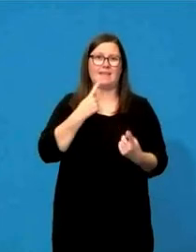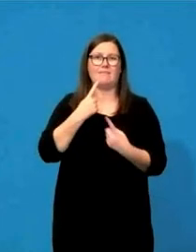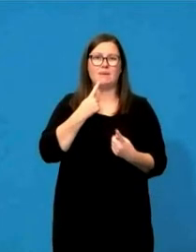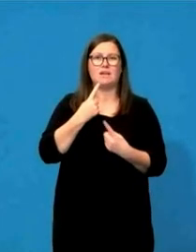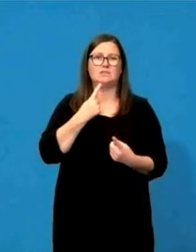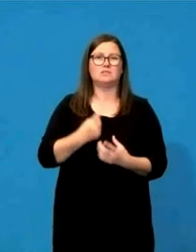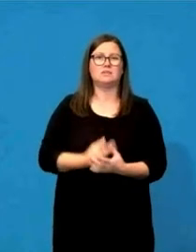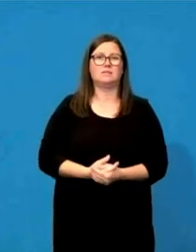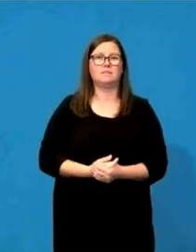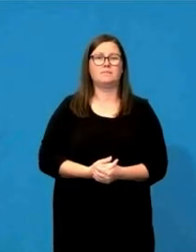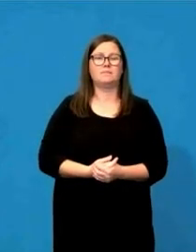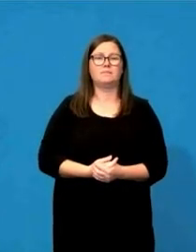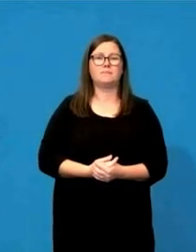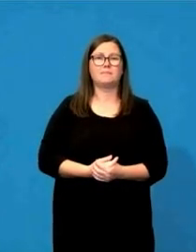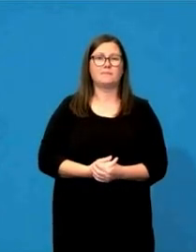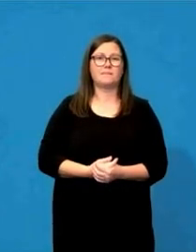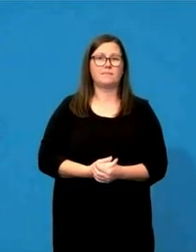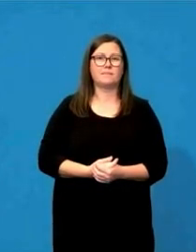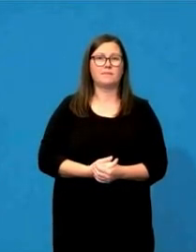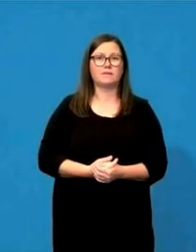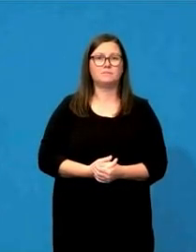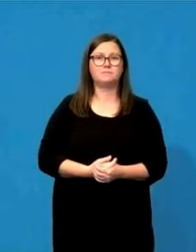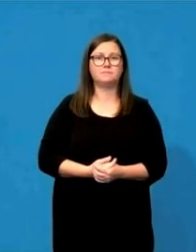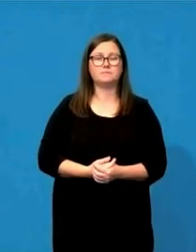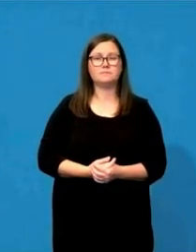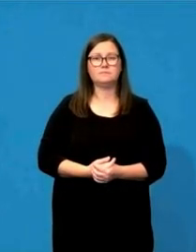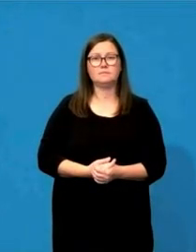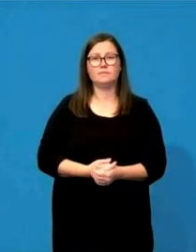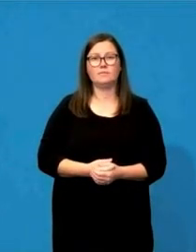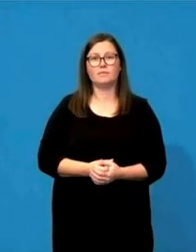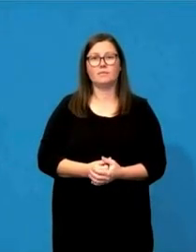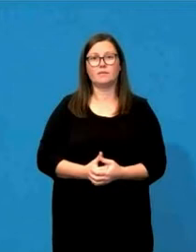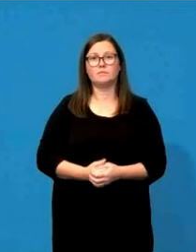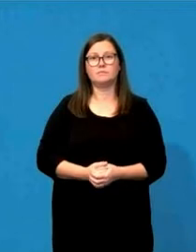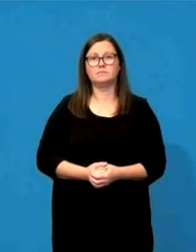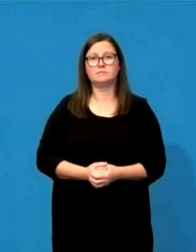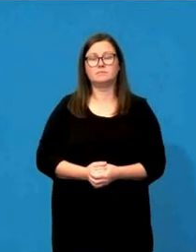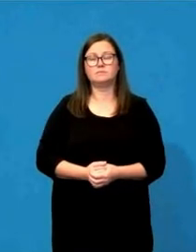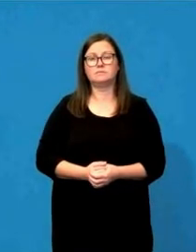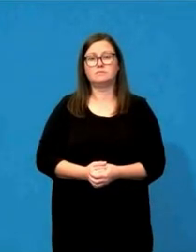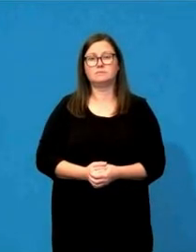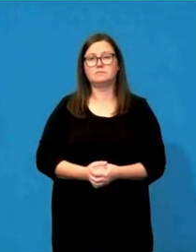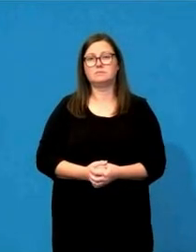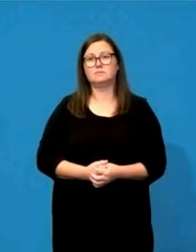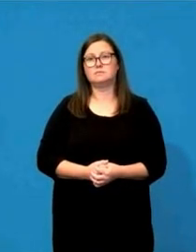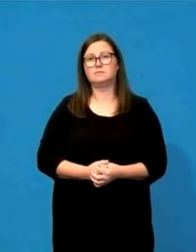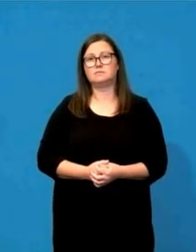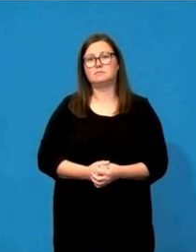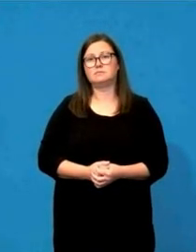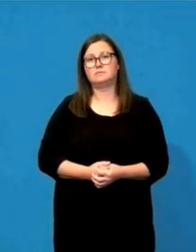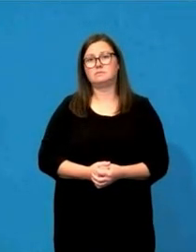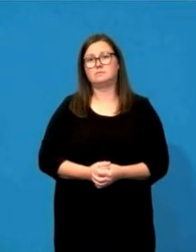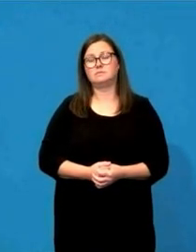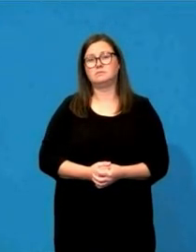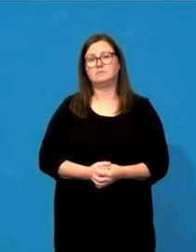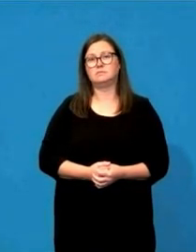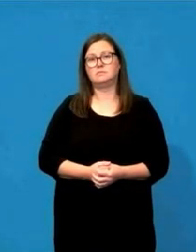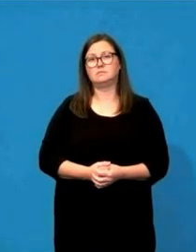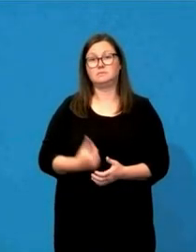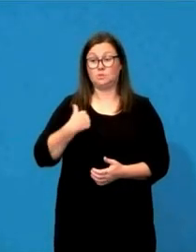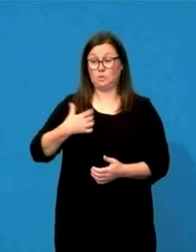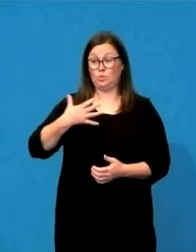We want to be able to have people in there that understands that we